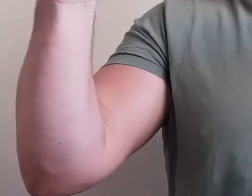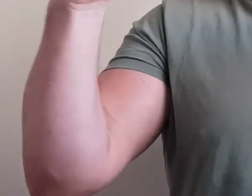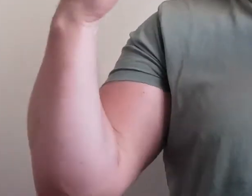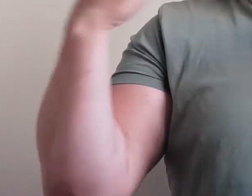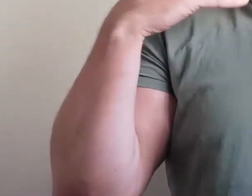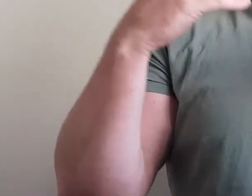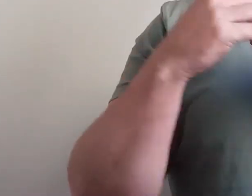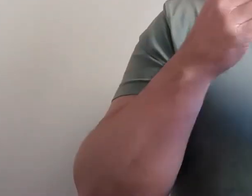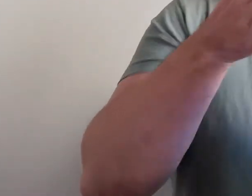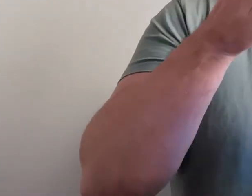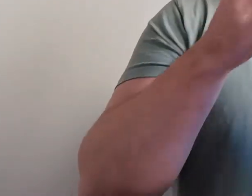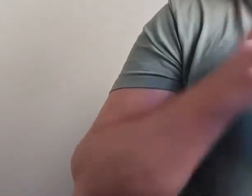this way.